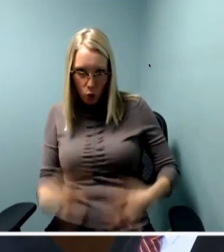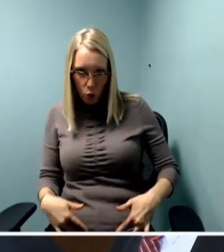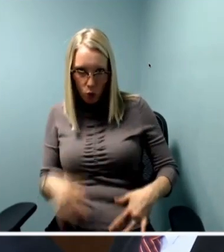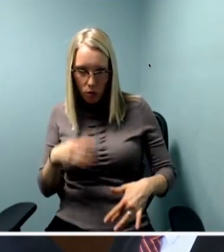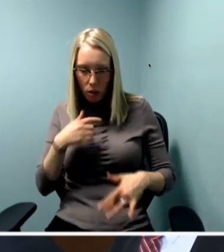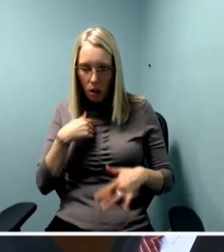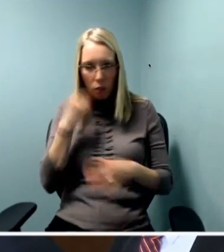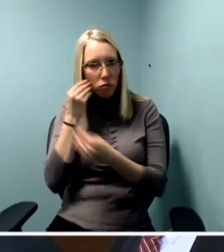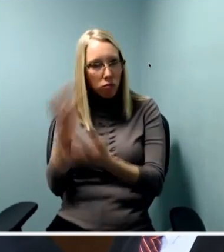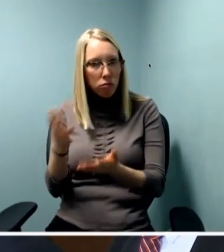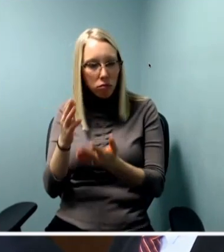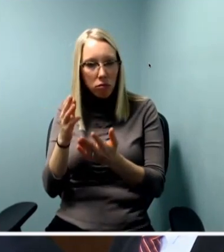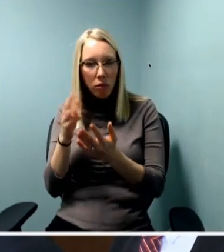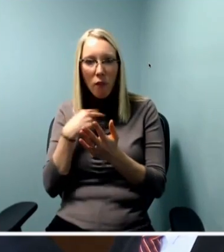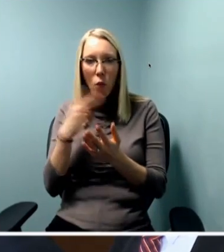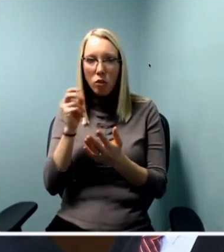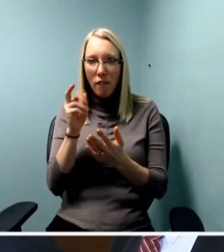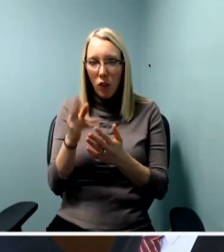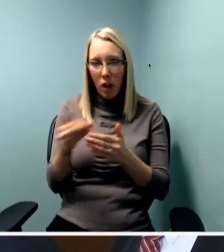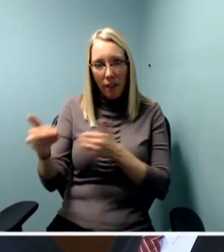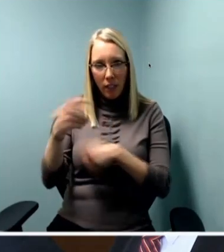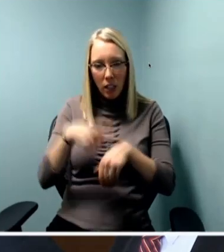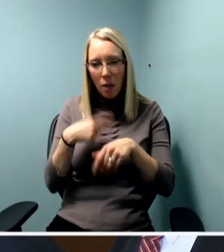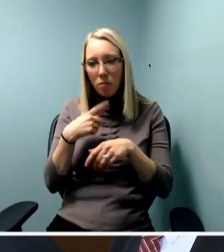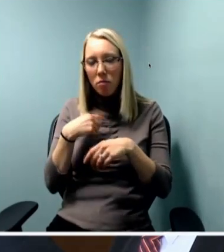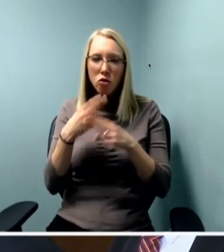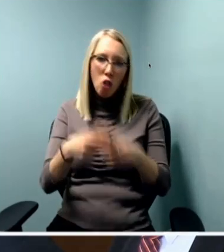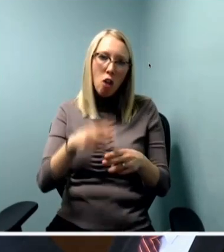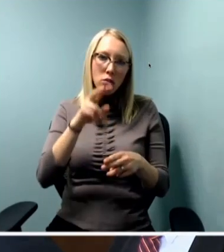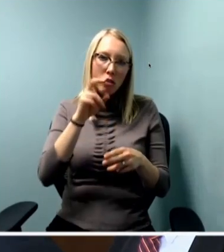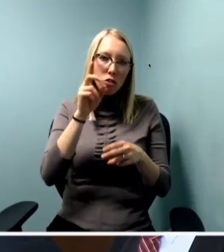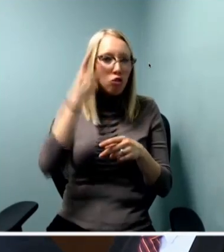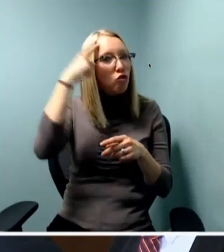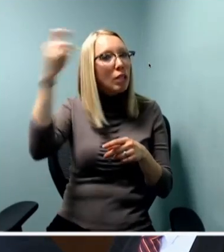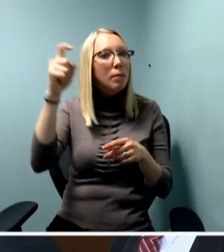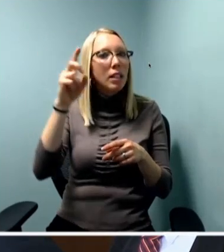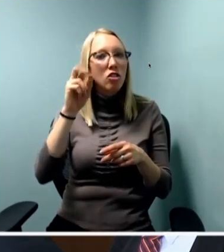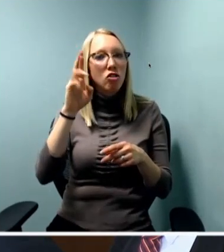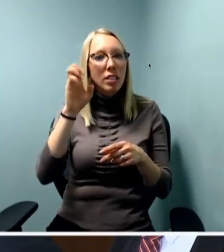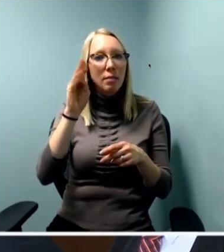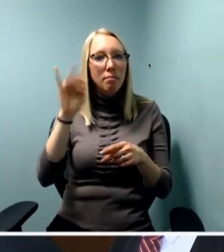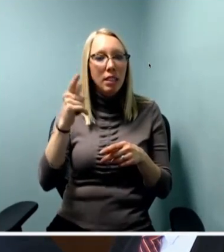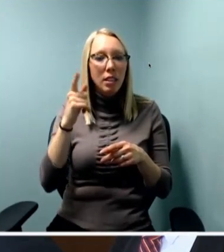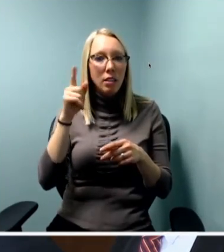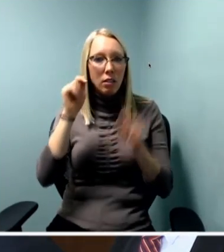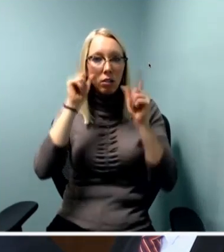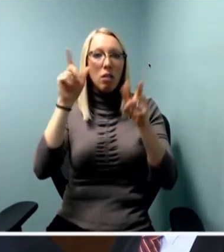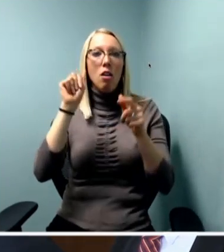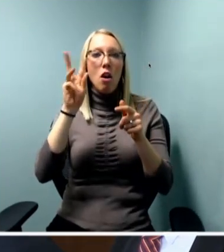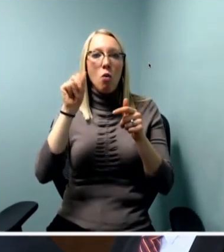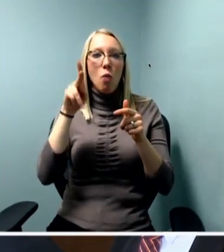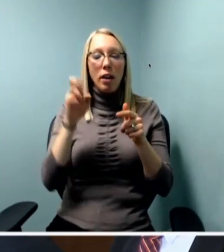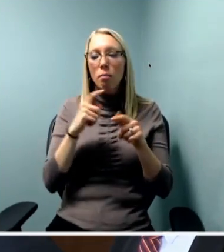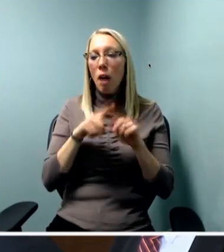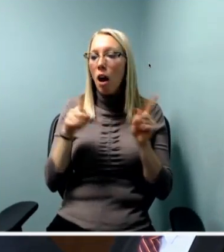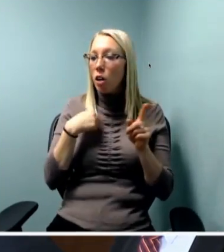it's called Dreaming Awake-- but I said to the dancers, "Let's not have any of your apparatus in there."